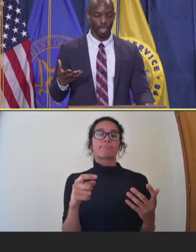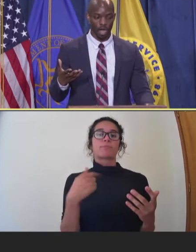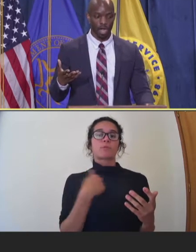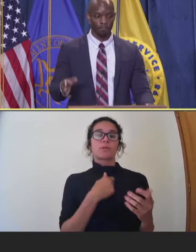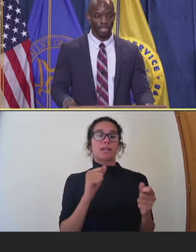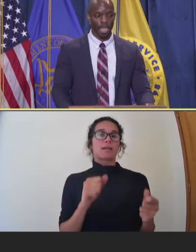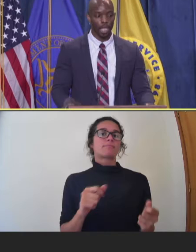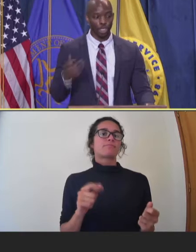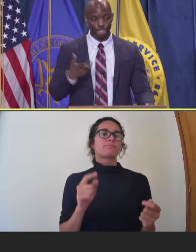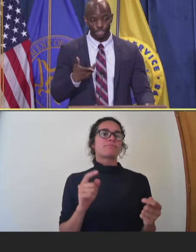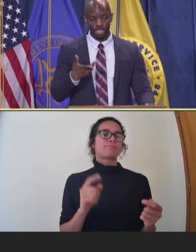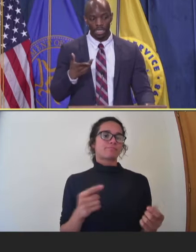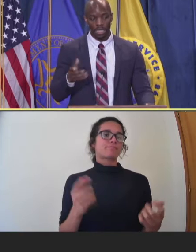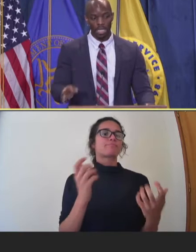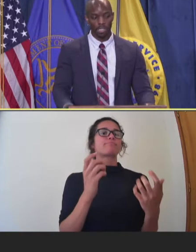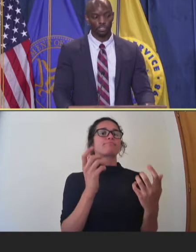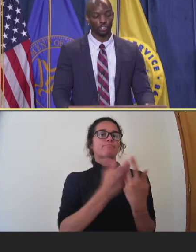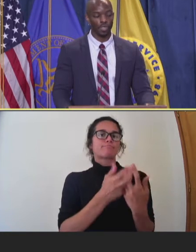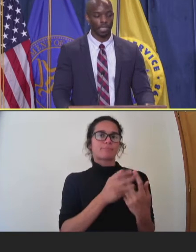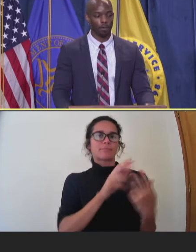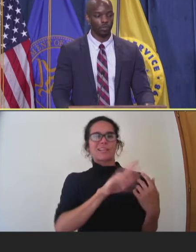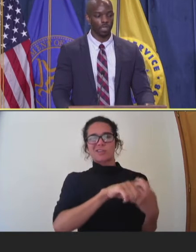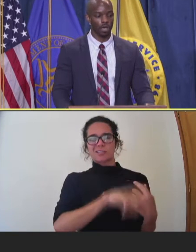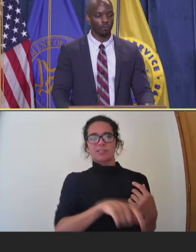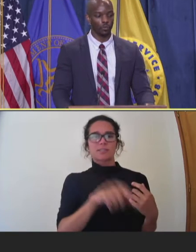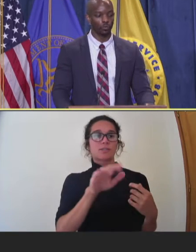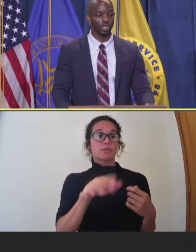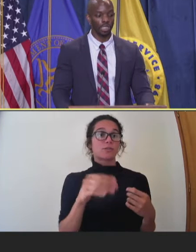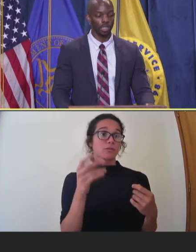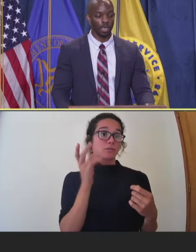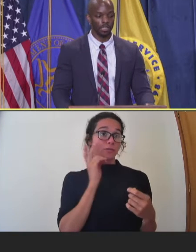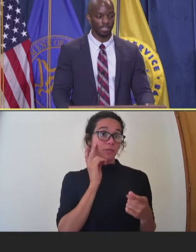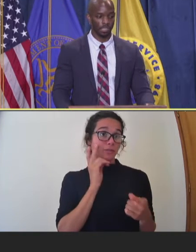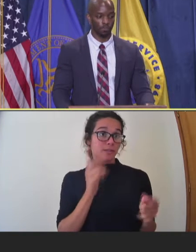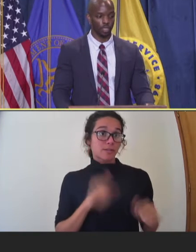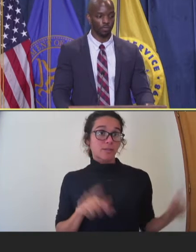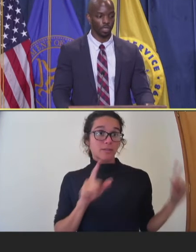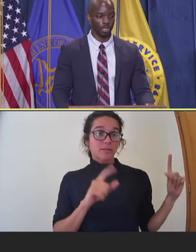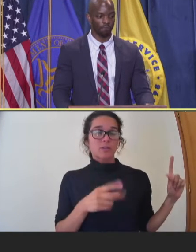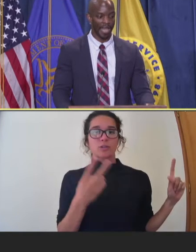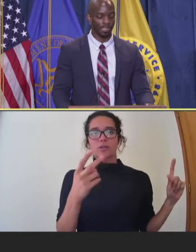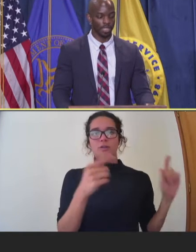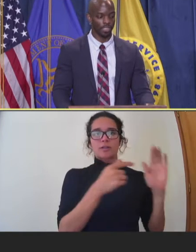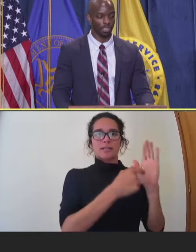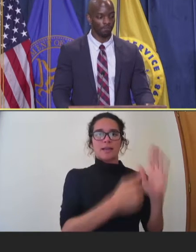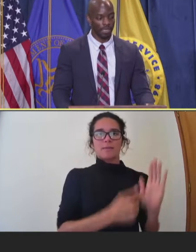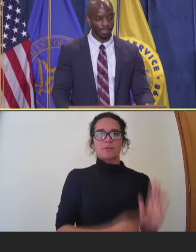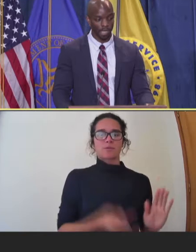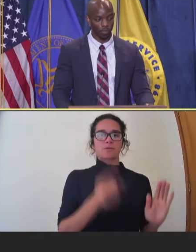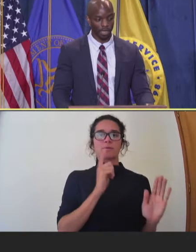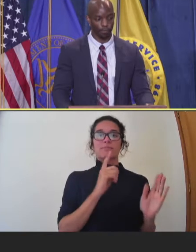are. And on your screen is two examples of really successful community vaccination events held at